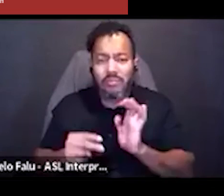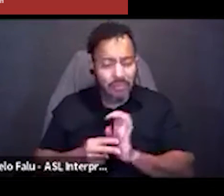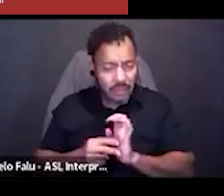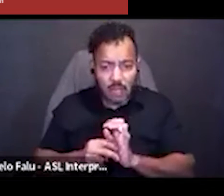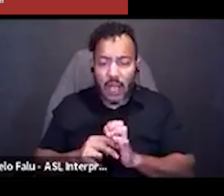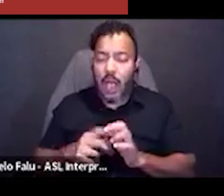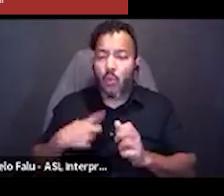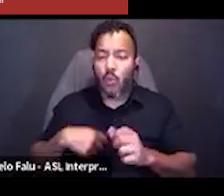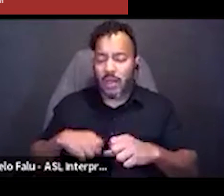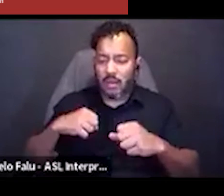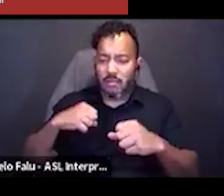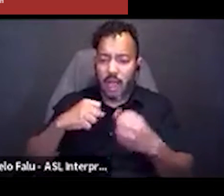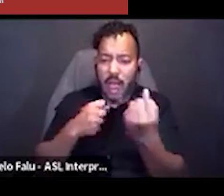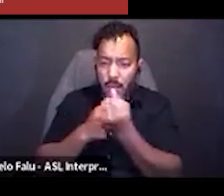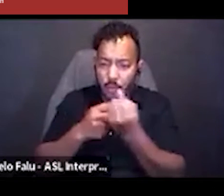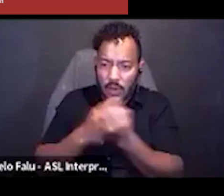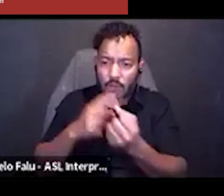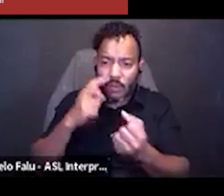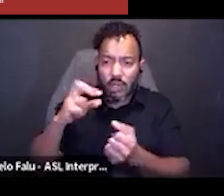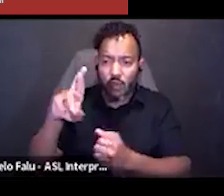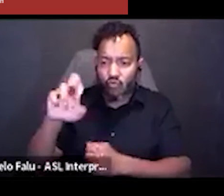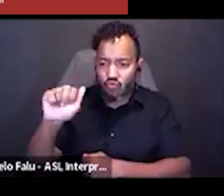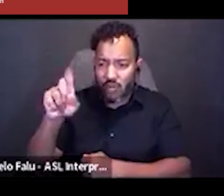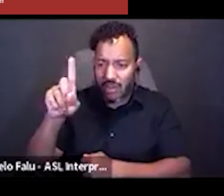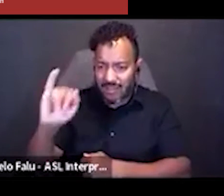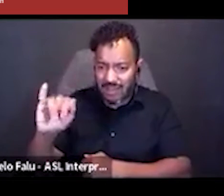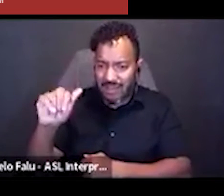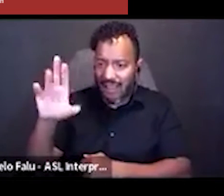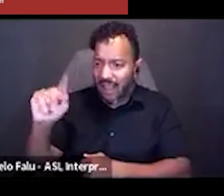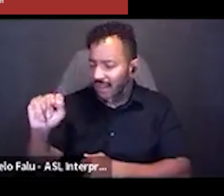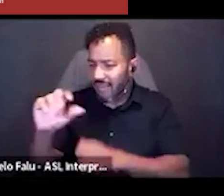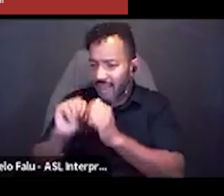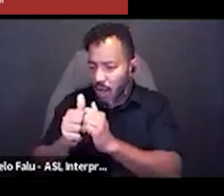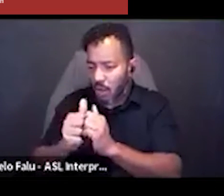for the REAADI Act in the context of climate change.